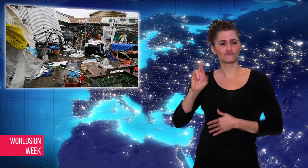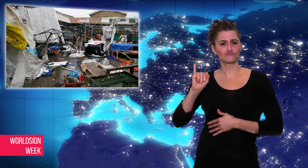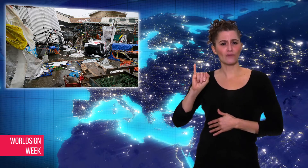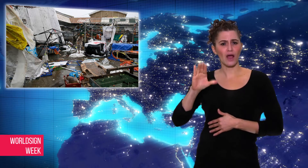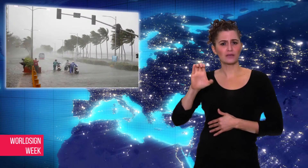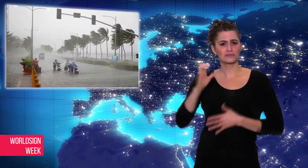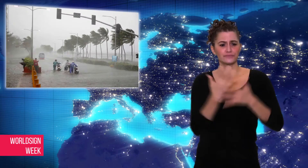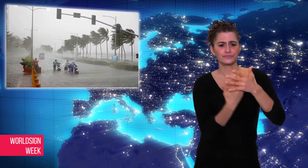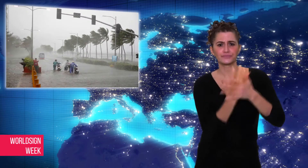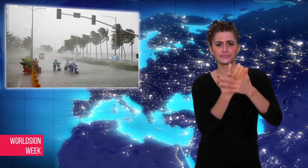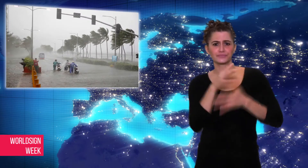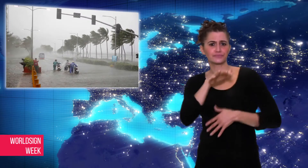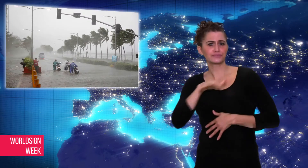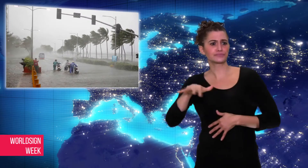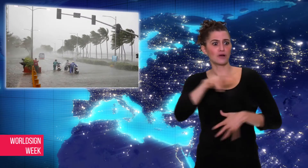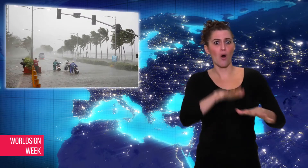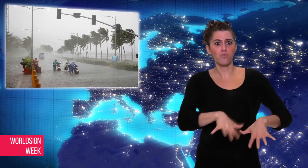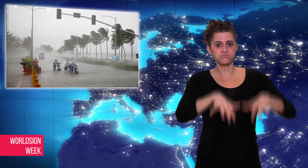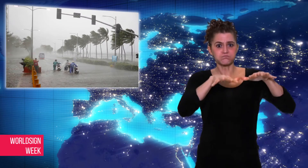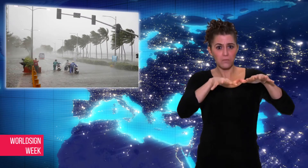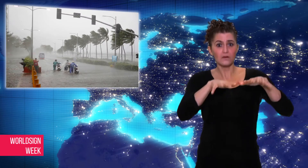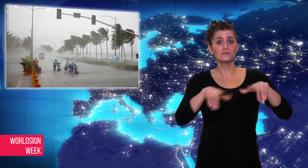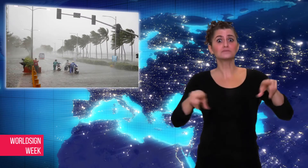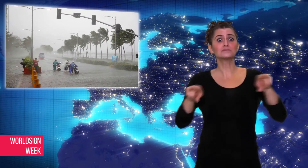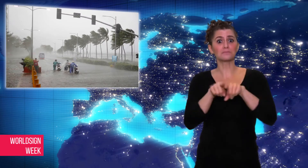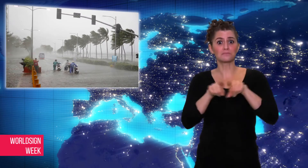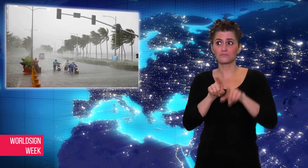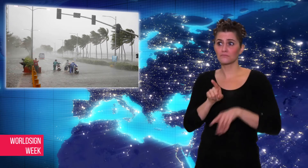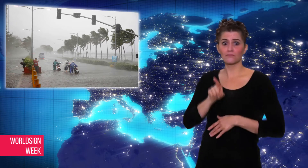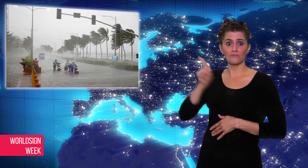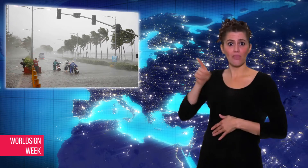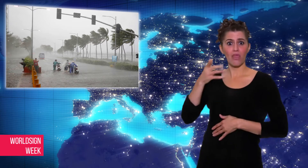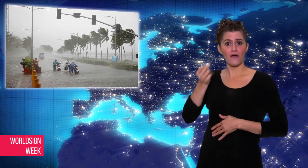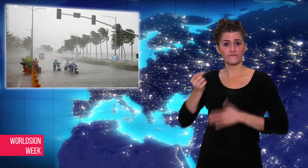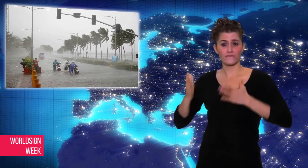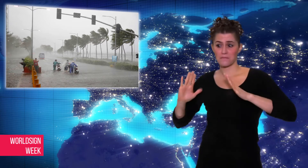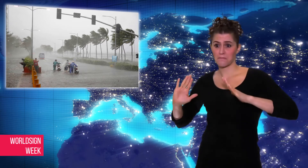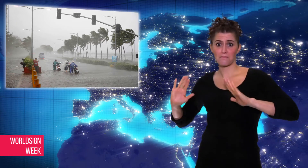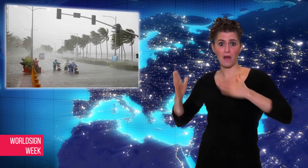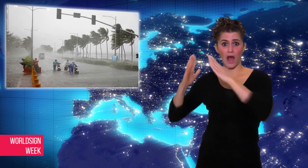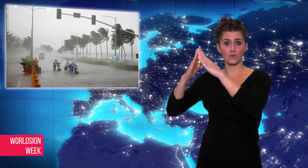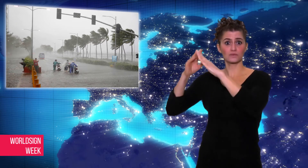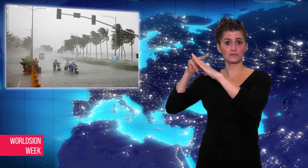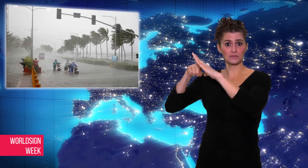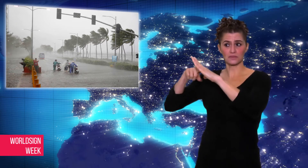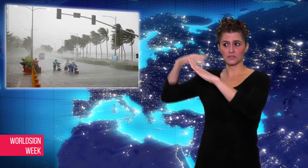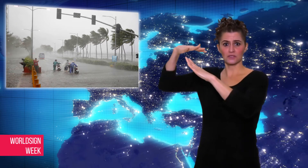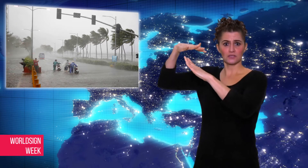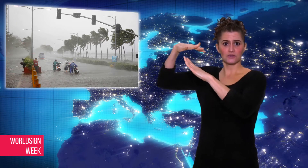sustained winds of 155 kilometres per